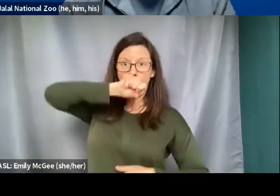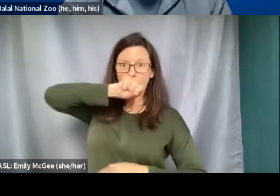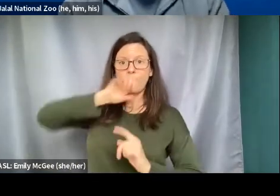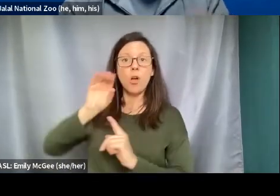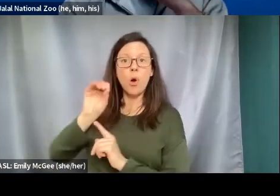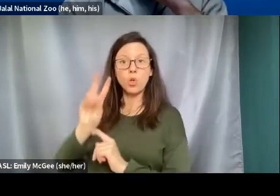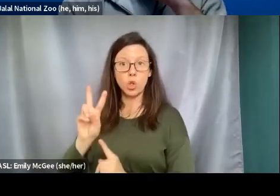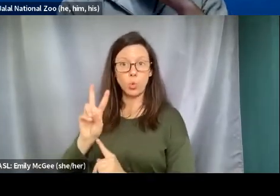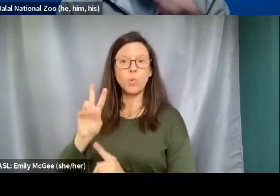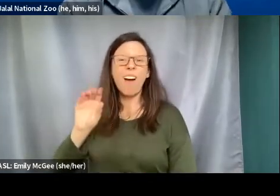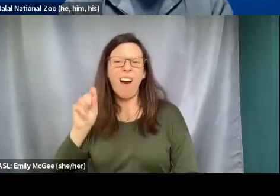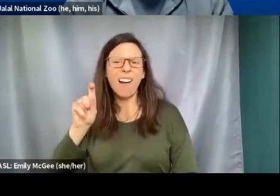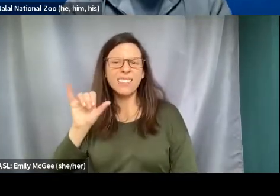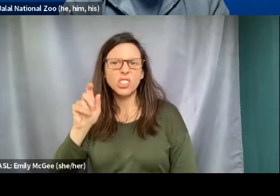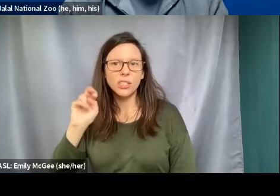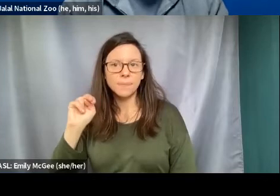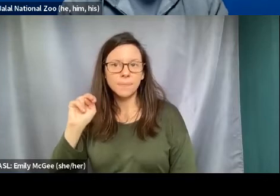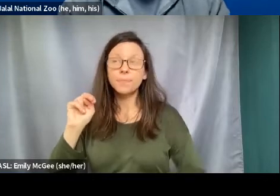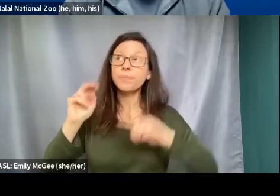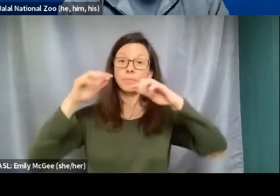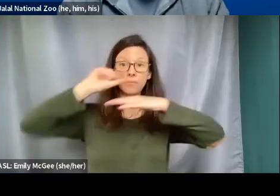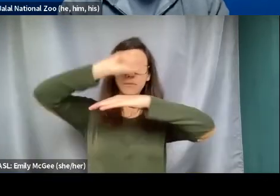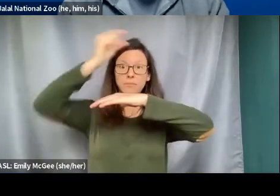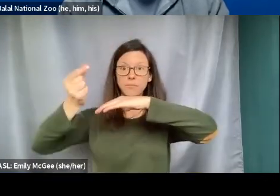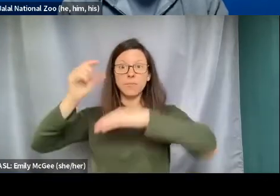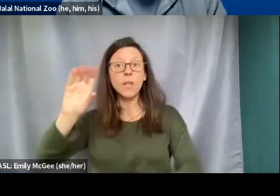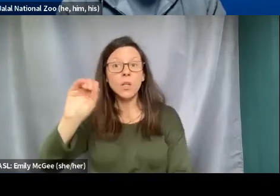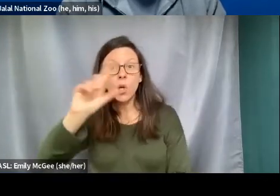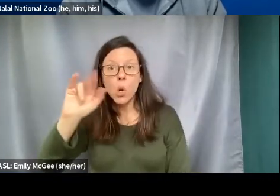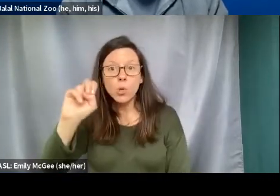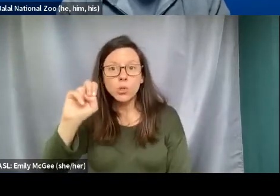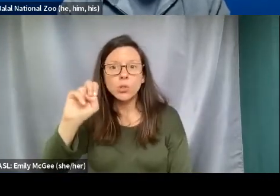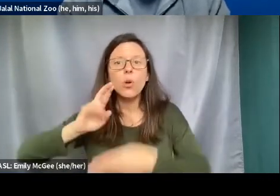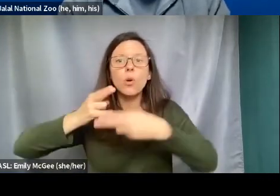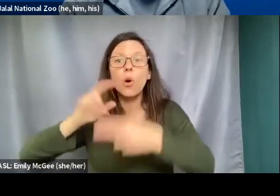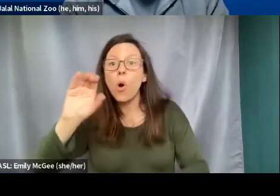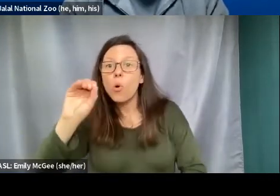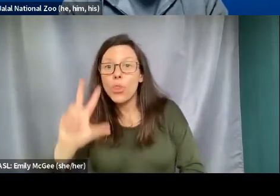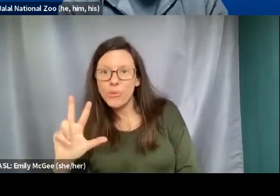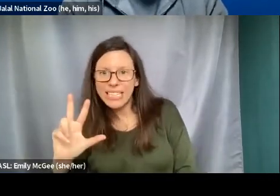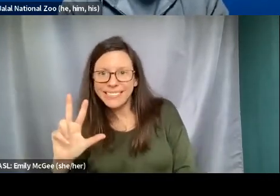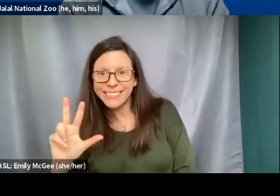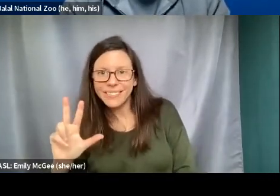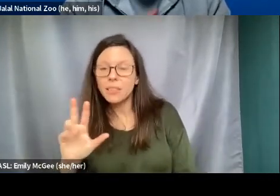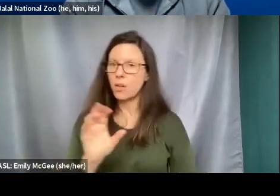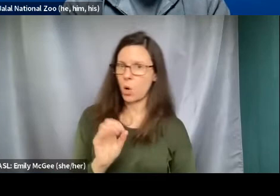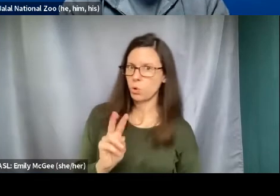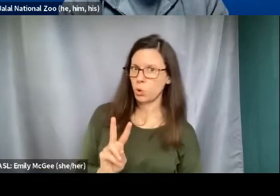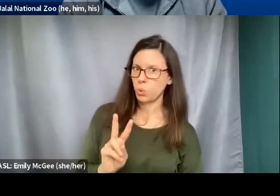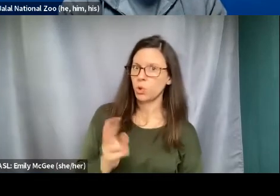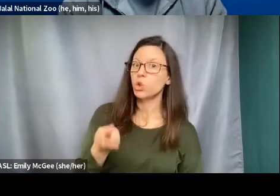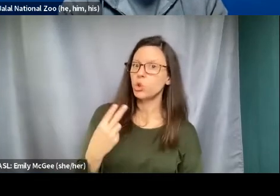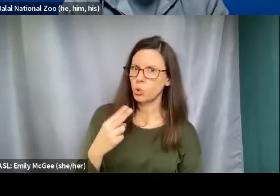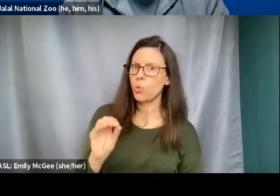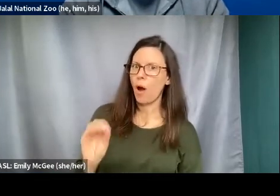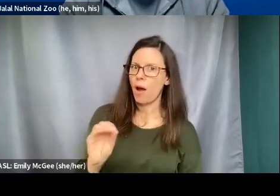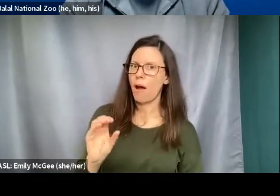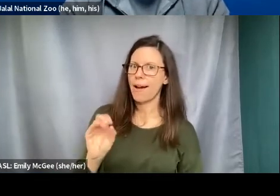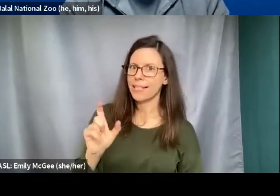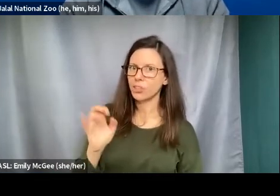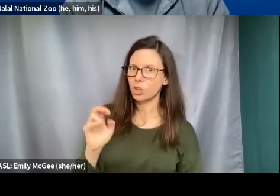which makes it, excuse me, which makes it very active so we use that and inject it in our system